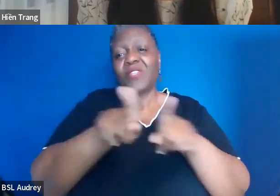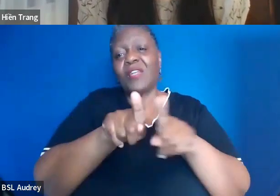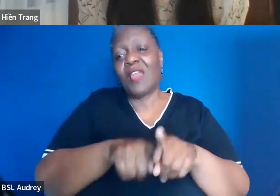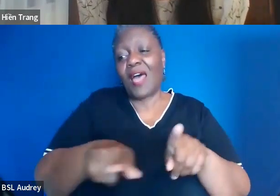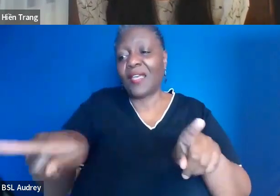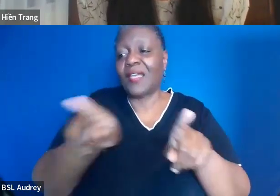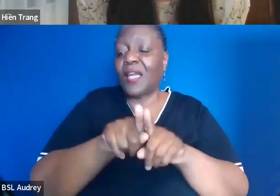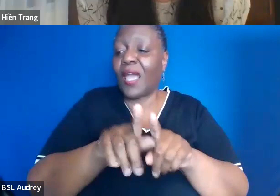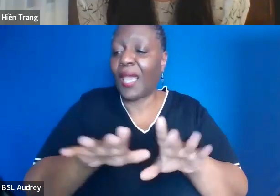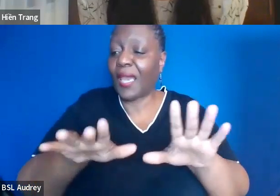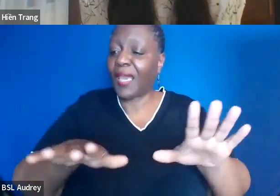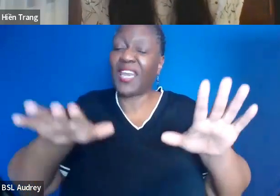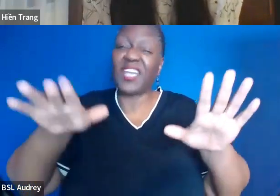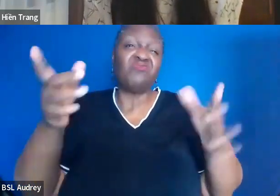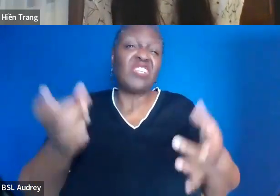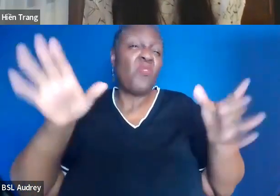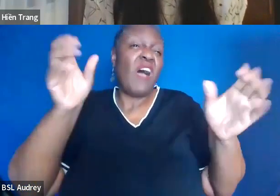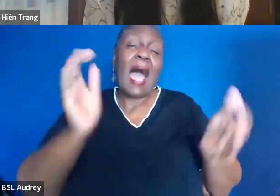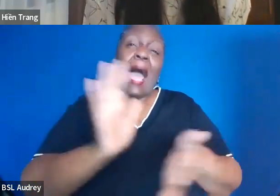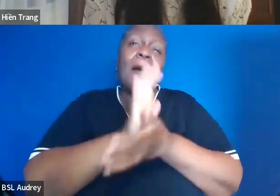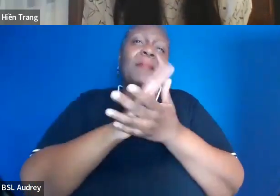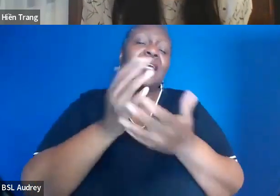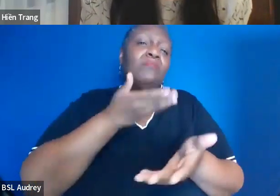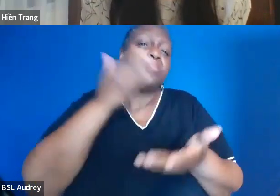happy and worry-free. "Life is a journey",